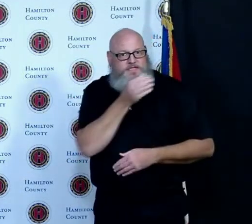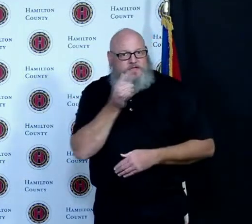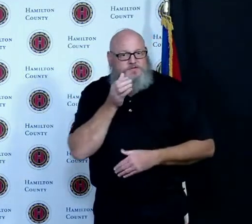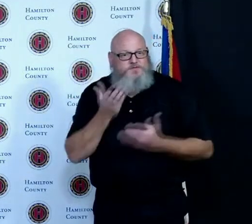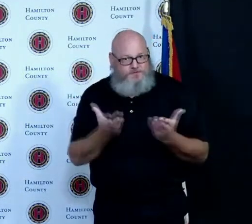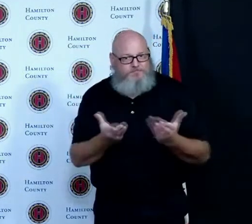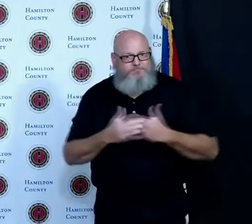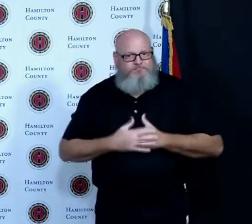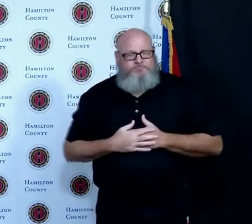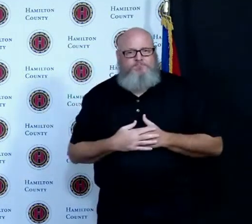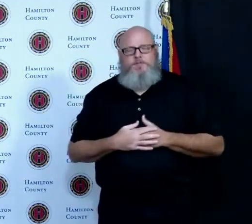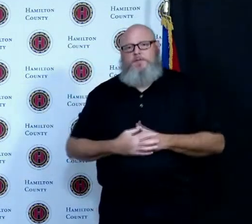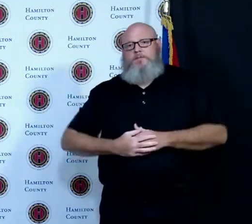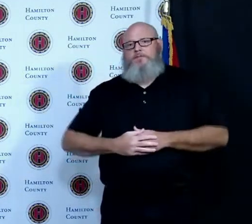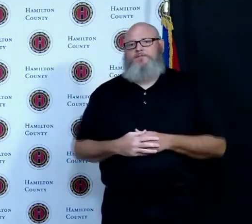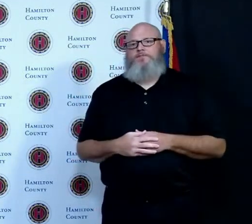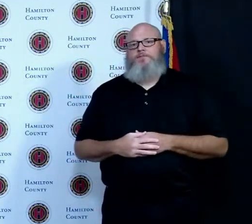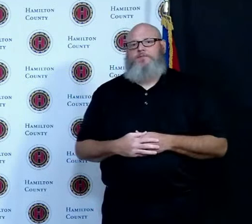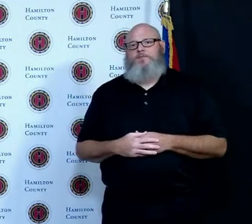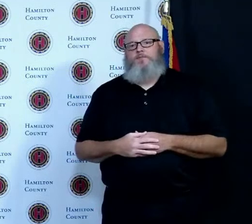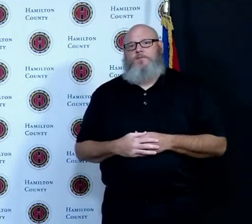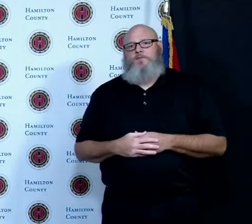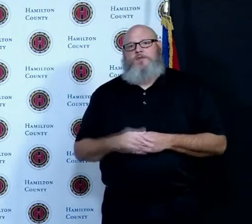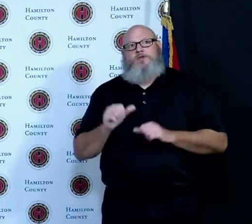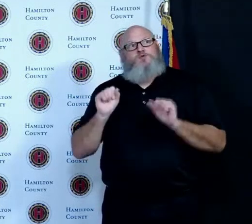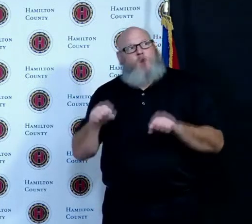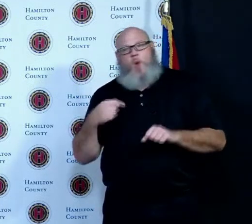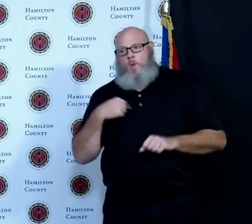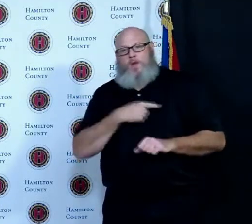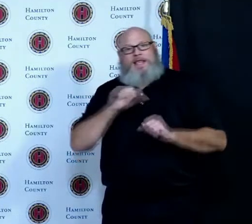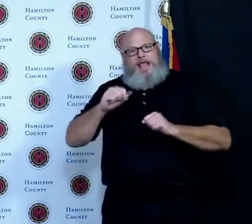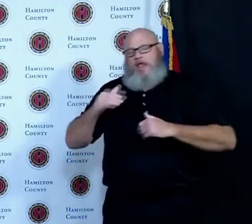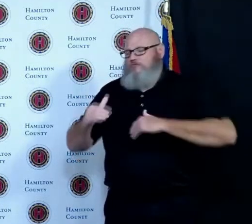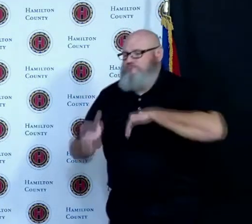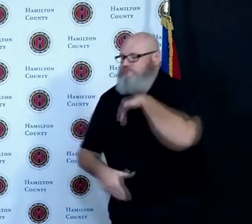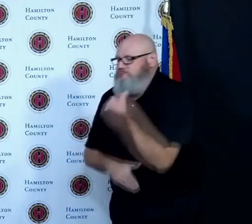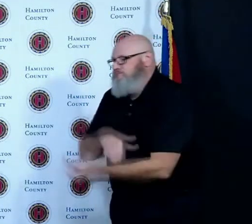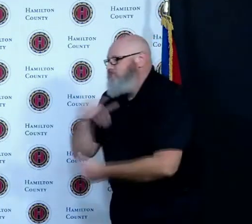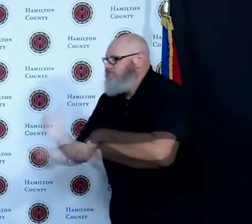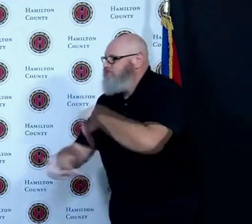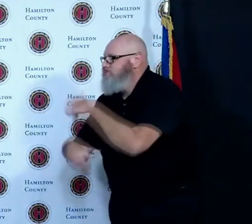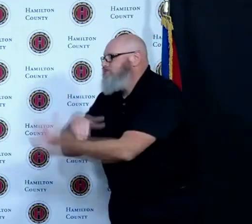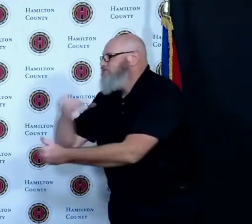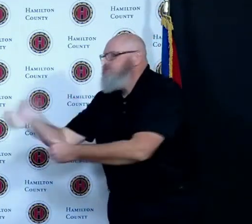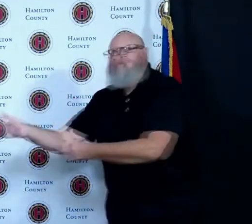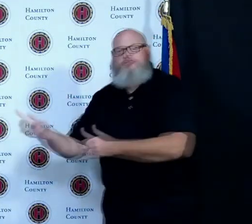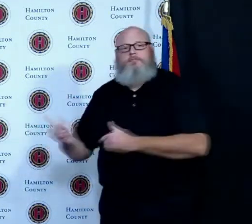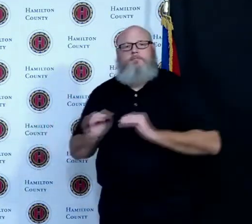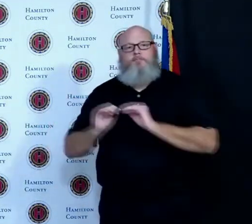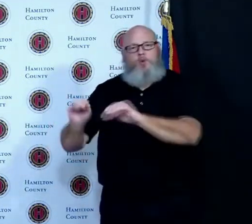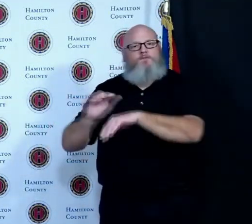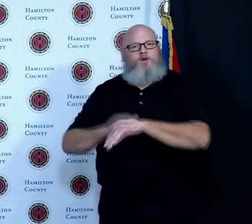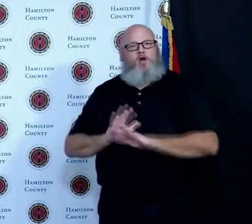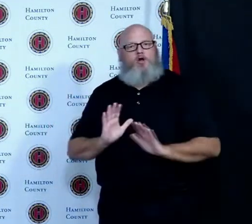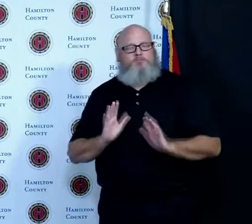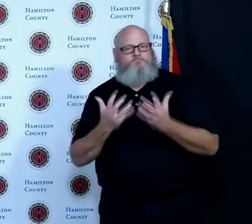safely move on with our lives once that happens in a widespread fashion so that's what I've got